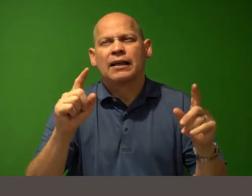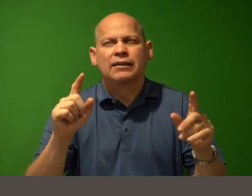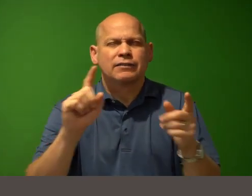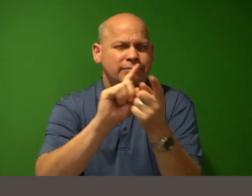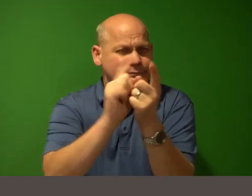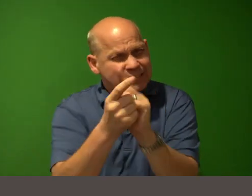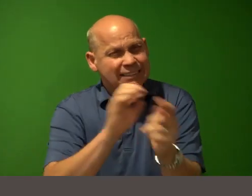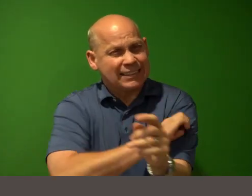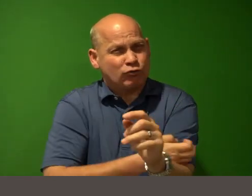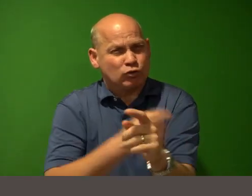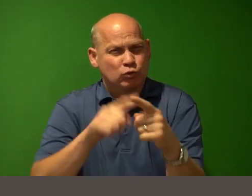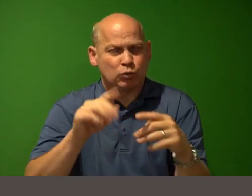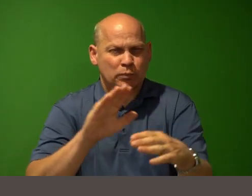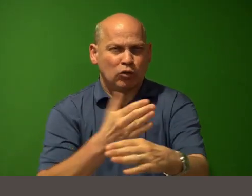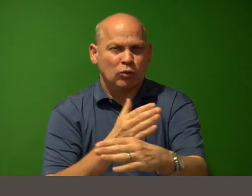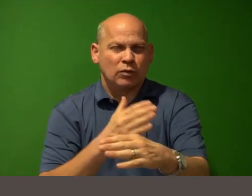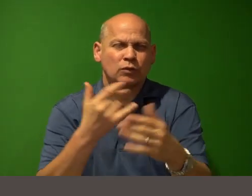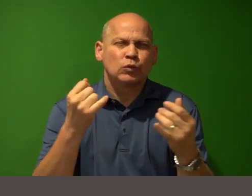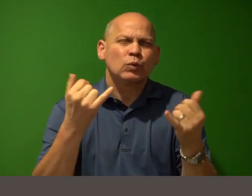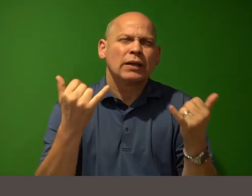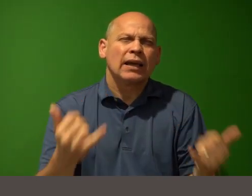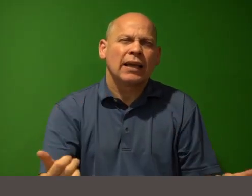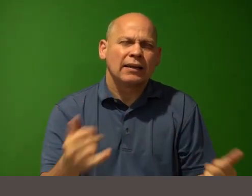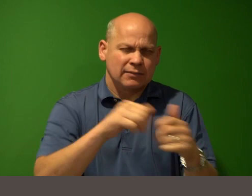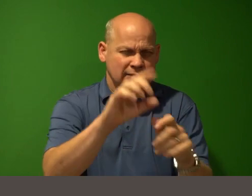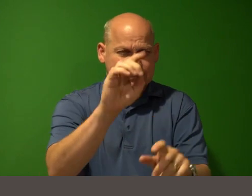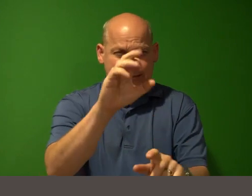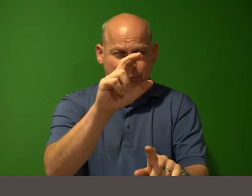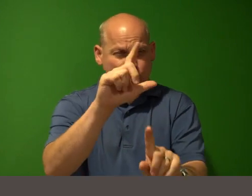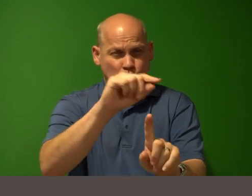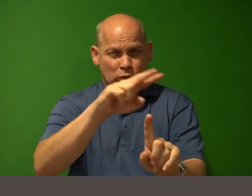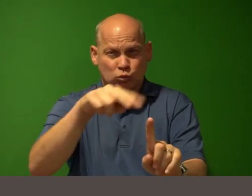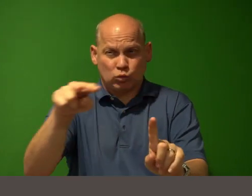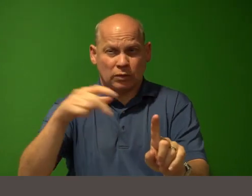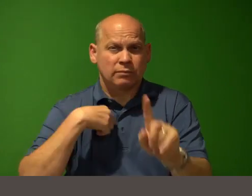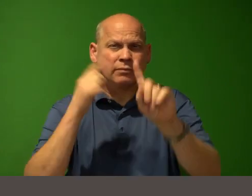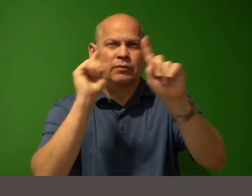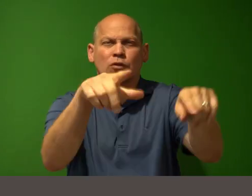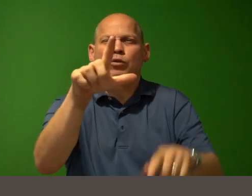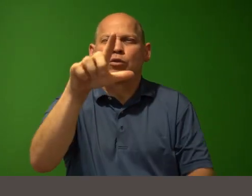So, in December 2022, I attended the Los Angeles Comic Con,